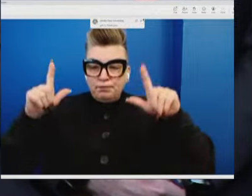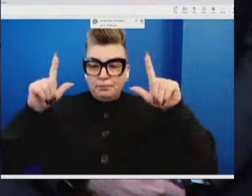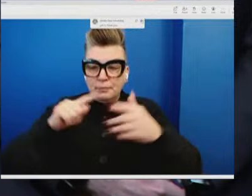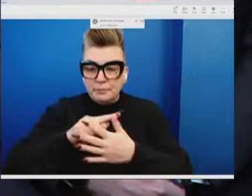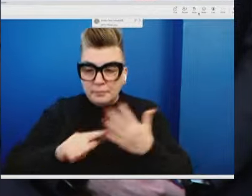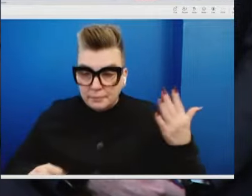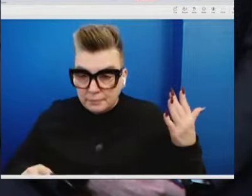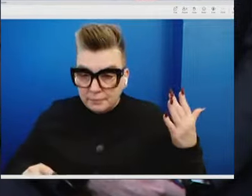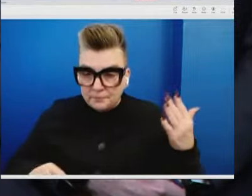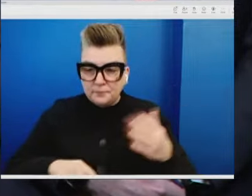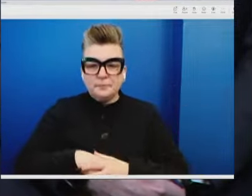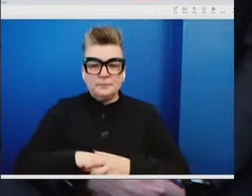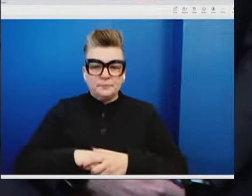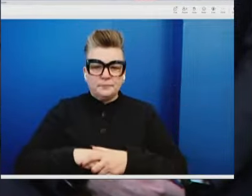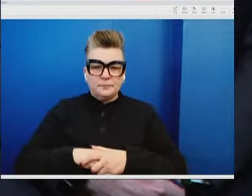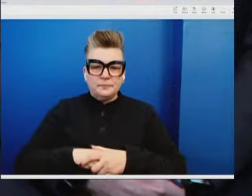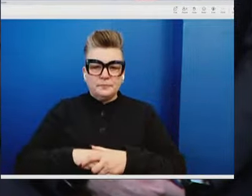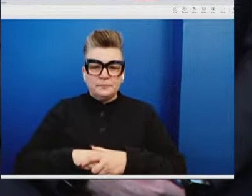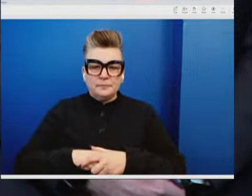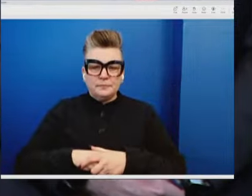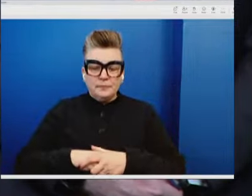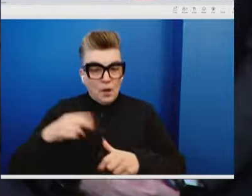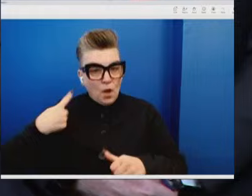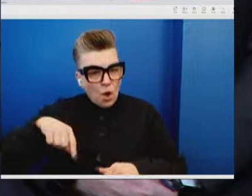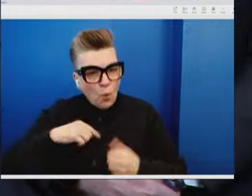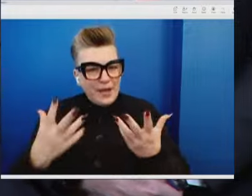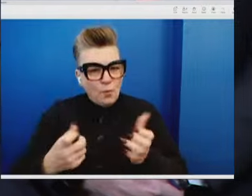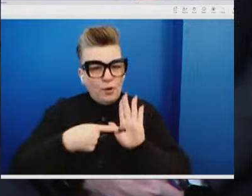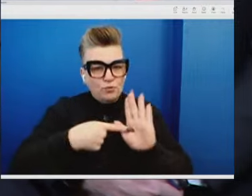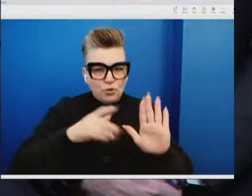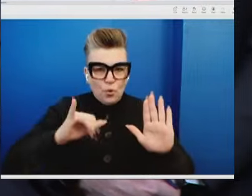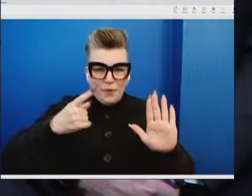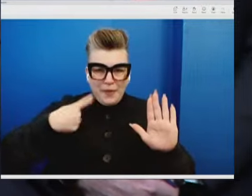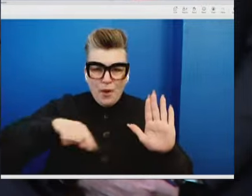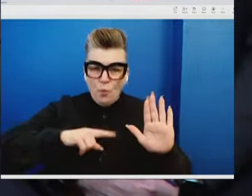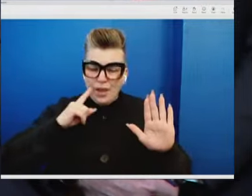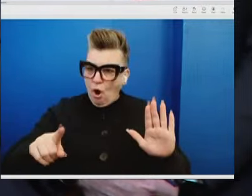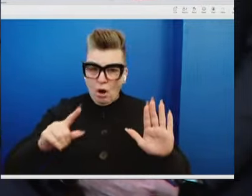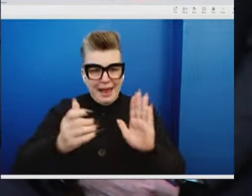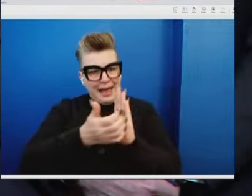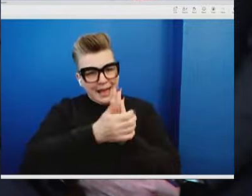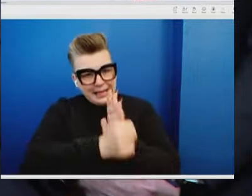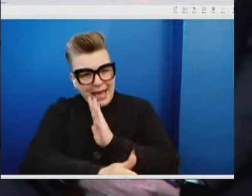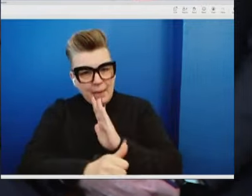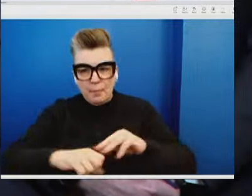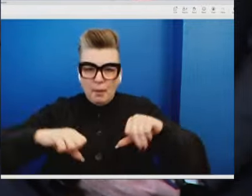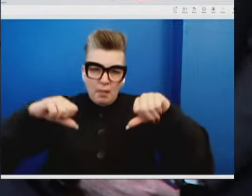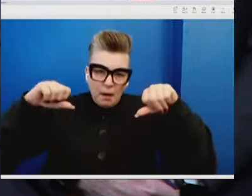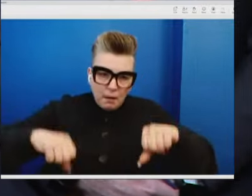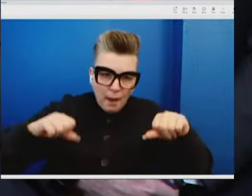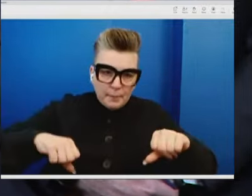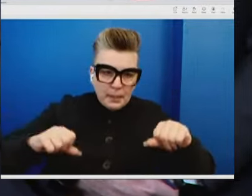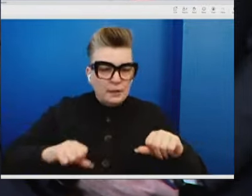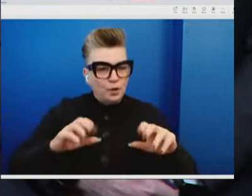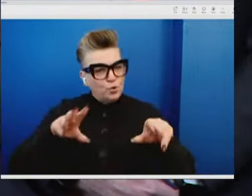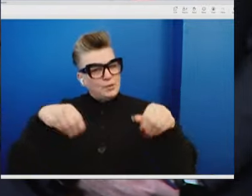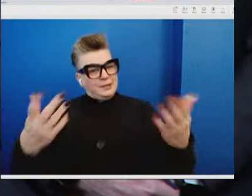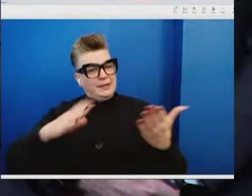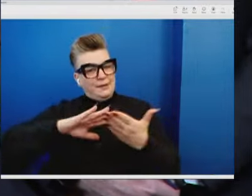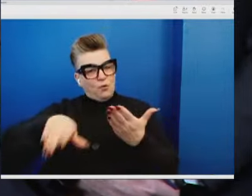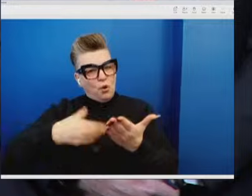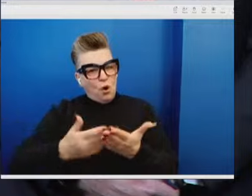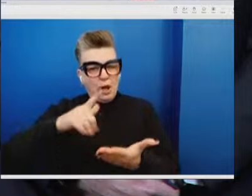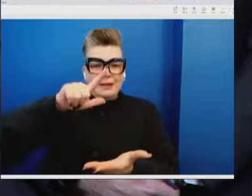And so we want to show that we're capable, competent enough to deliver on the legal -- the